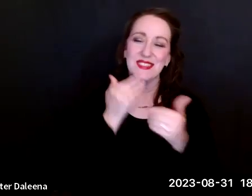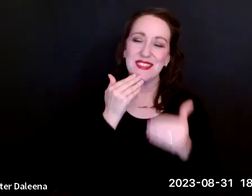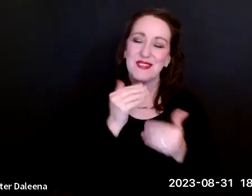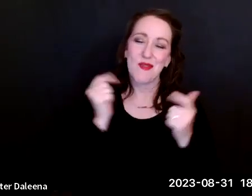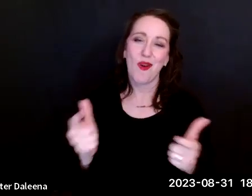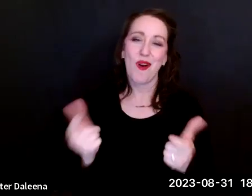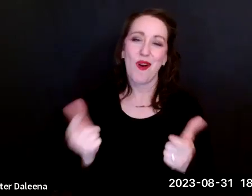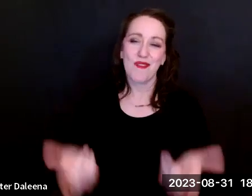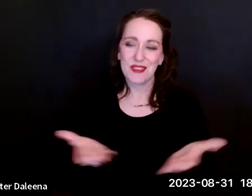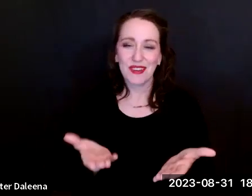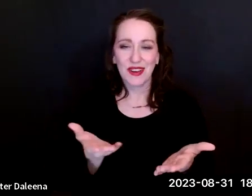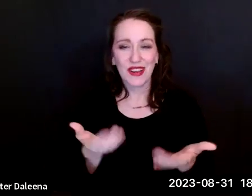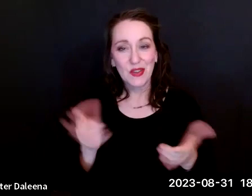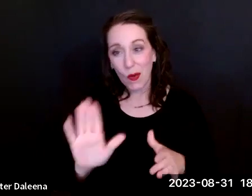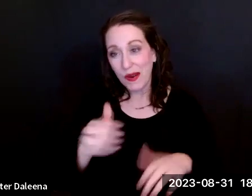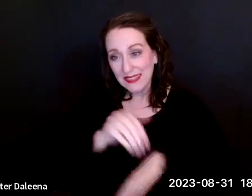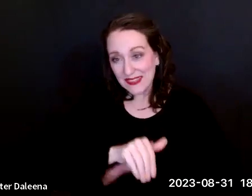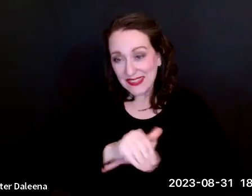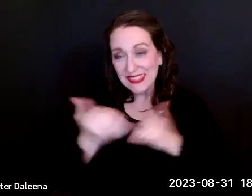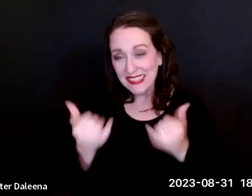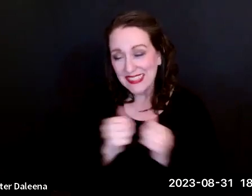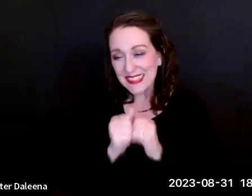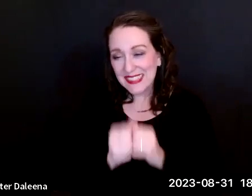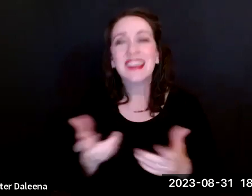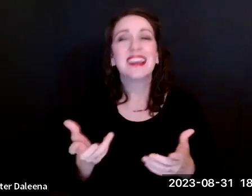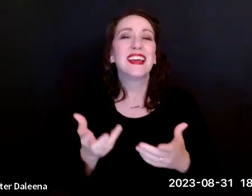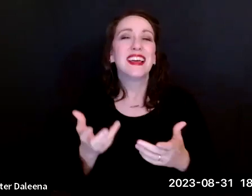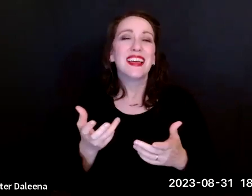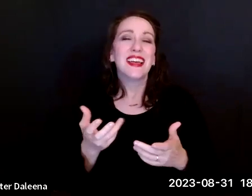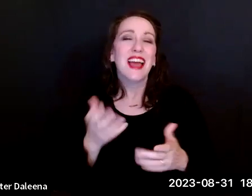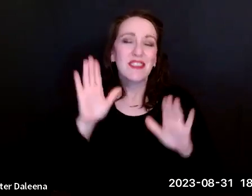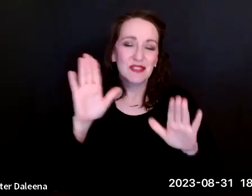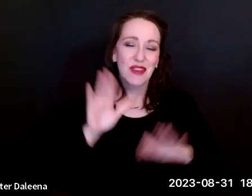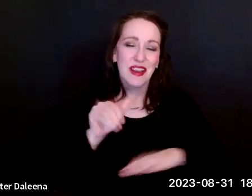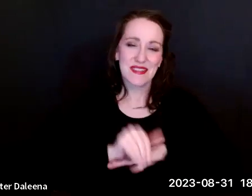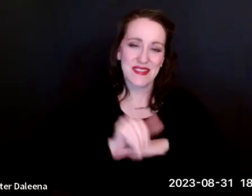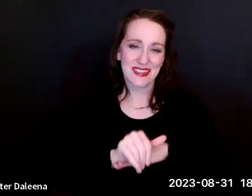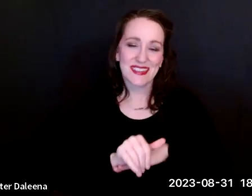being here and spending your evening with us uh I hope you have a great evening and